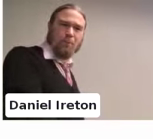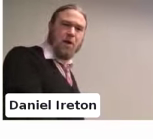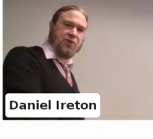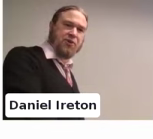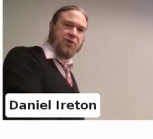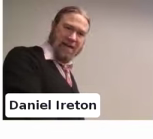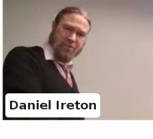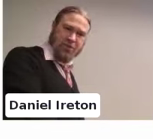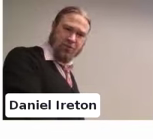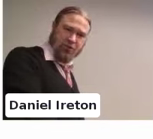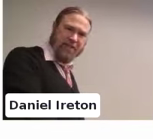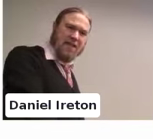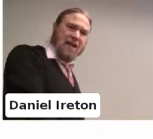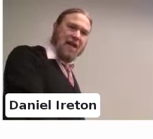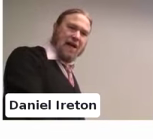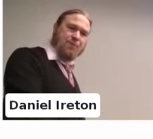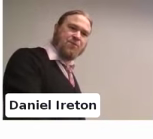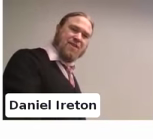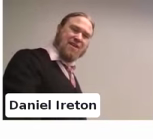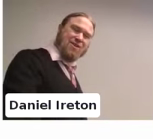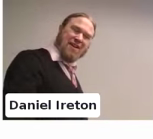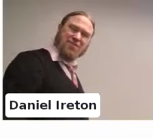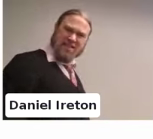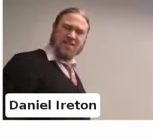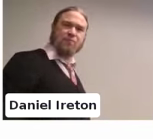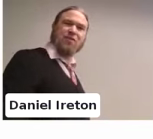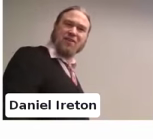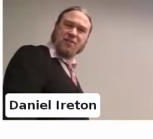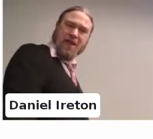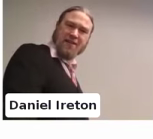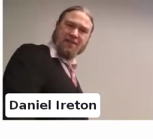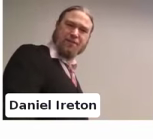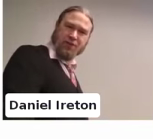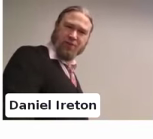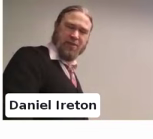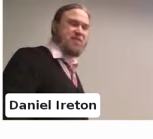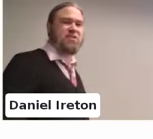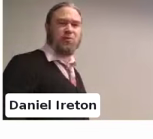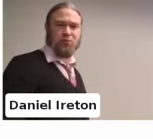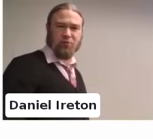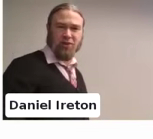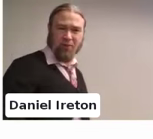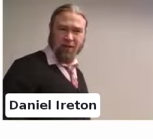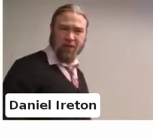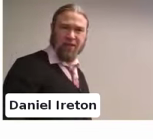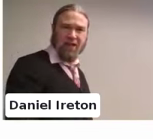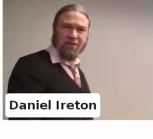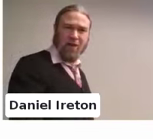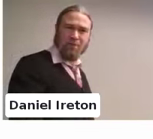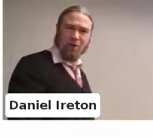Also want to talk a little bit of types of gamers. So there are four of what they call types.